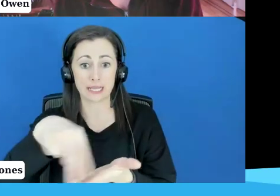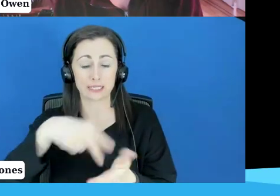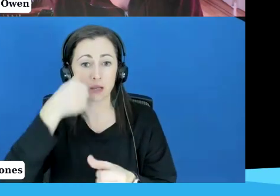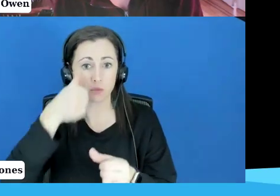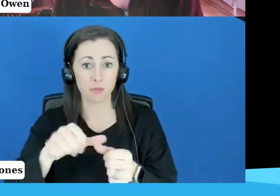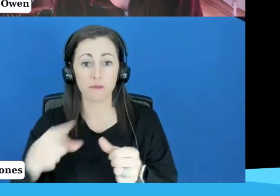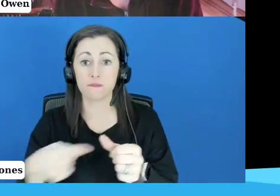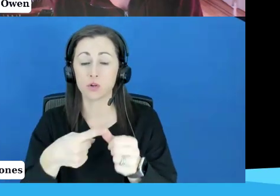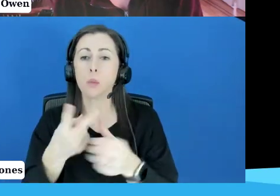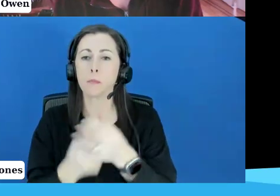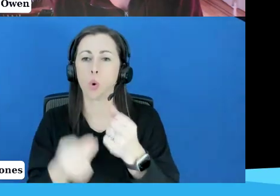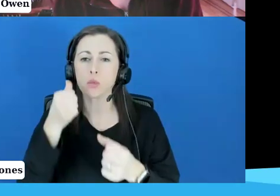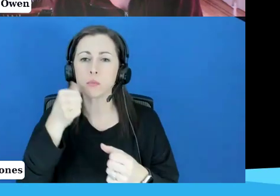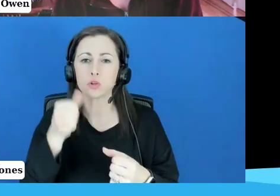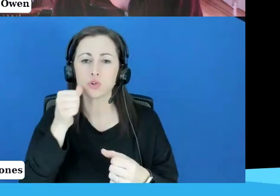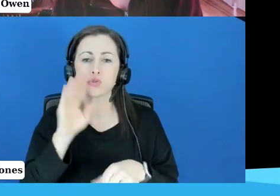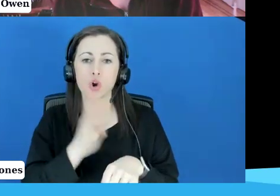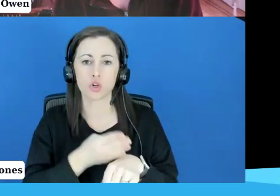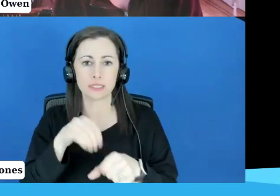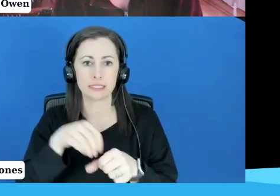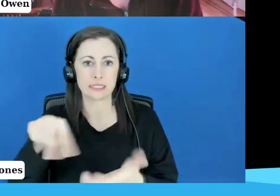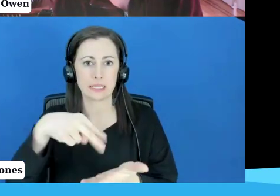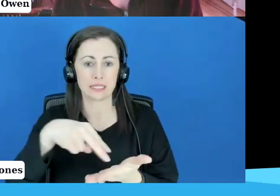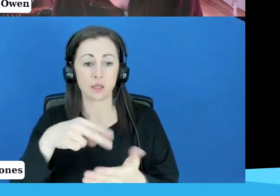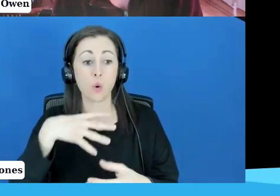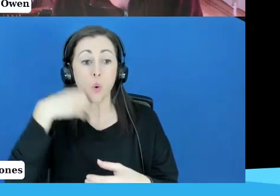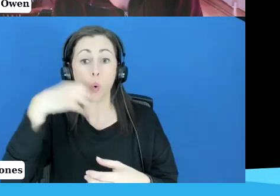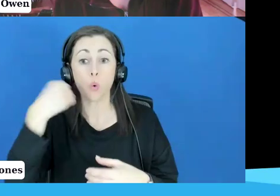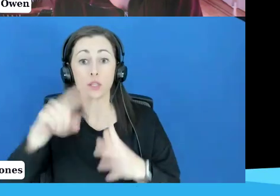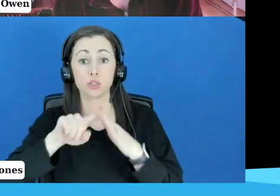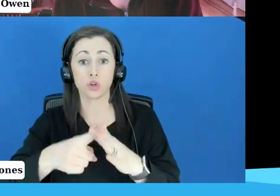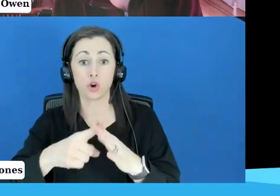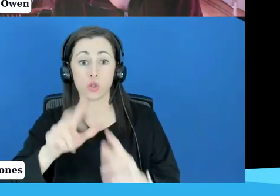both my daughters are in dance, but my oldest baby, when she first started at three years old, she's nine now.